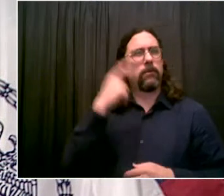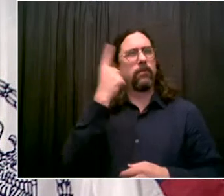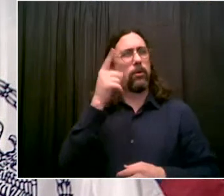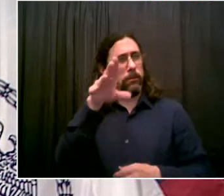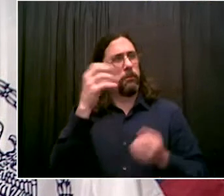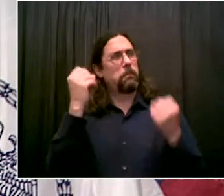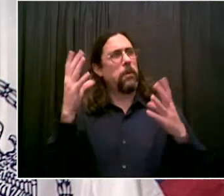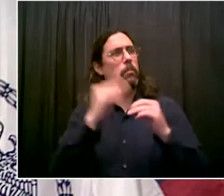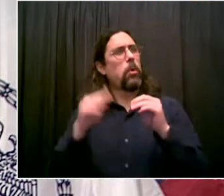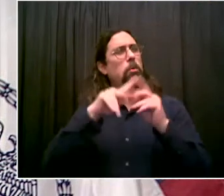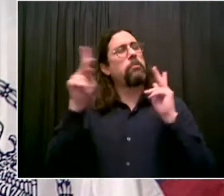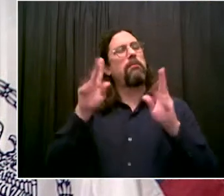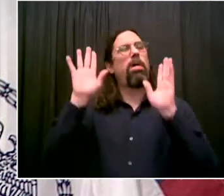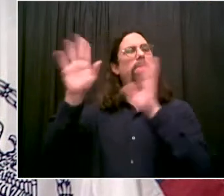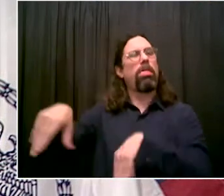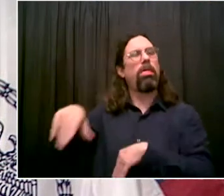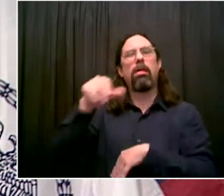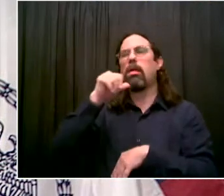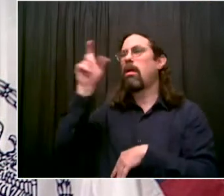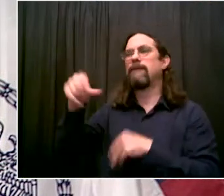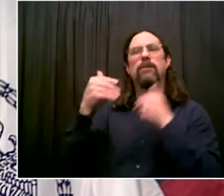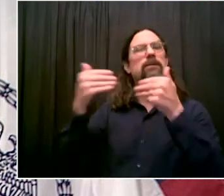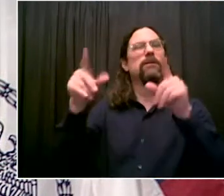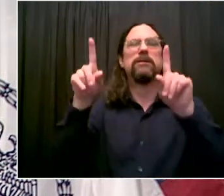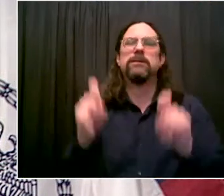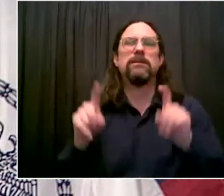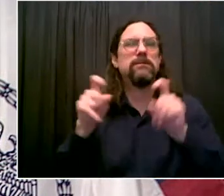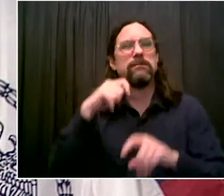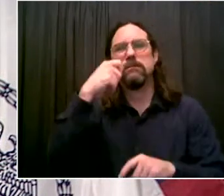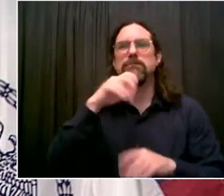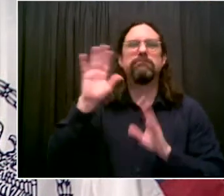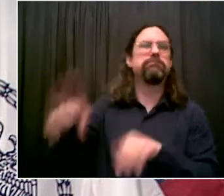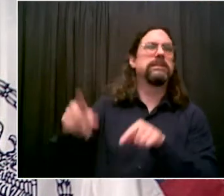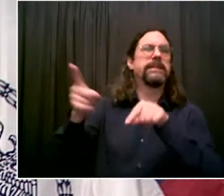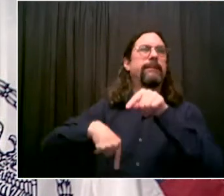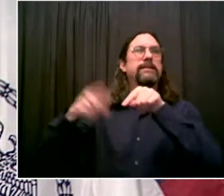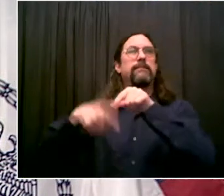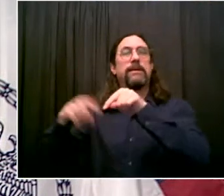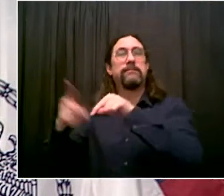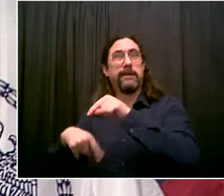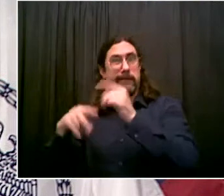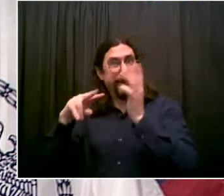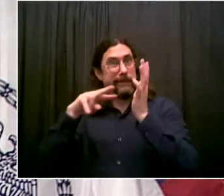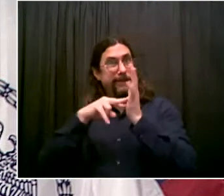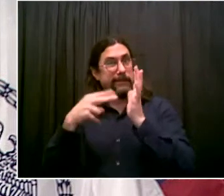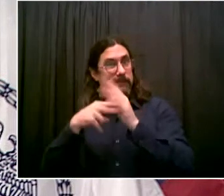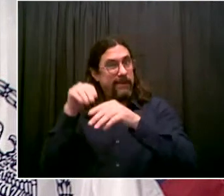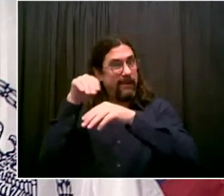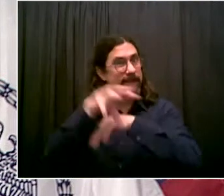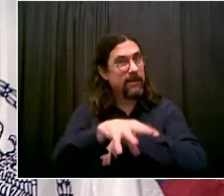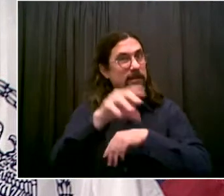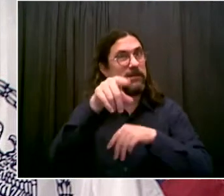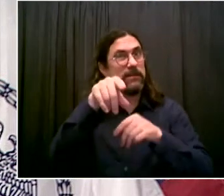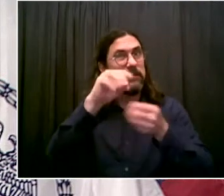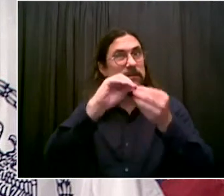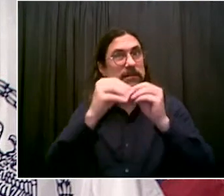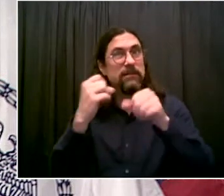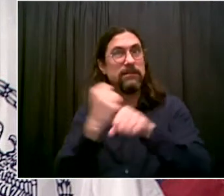POSSIBLY BE PLAYING A ROLE? DO WE WANT TO CONTINUE EVEN POSTVACCINATION